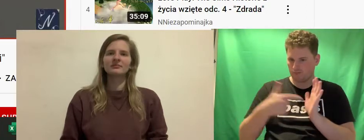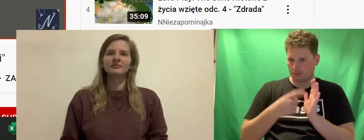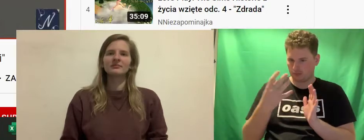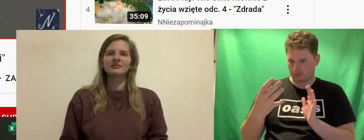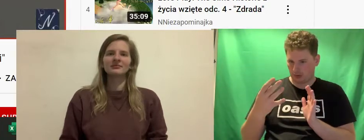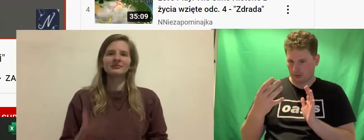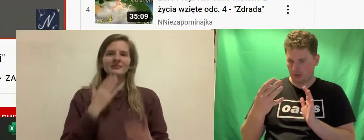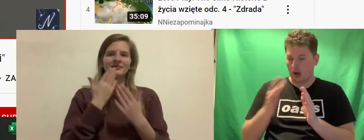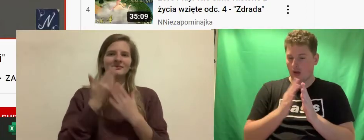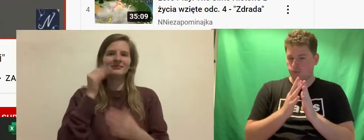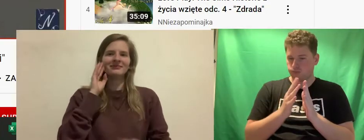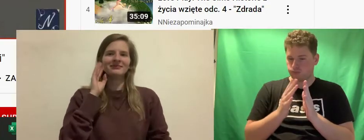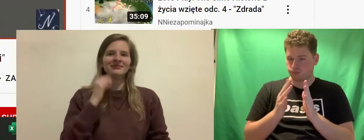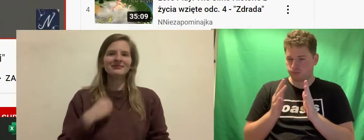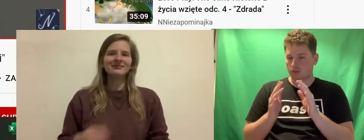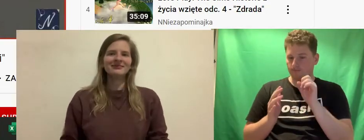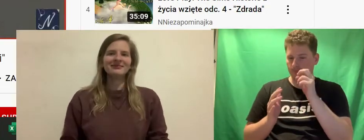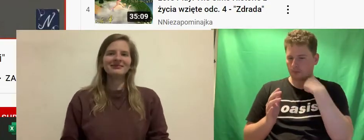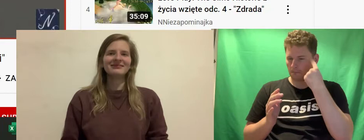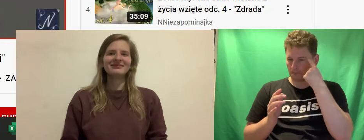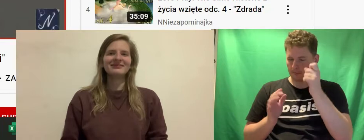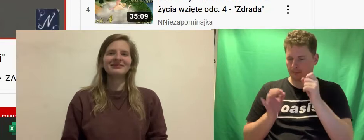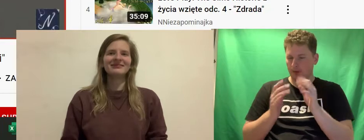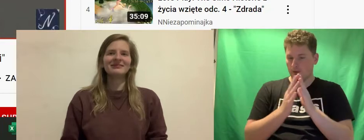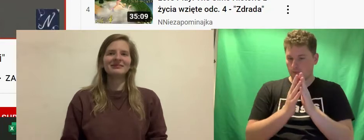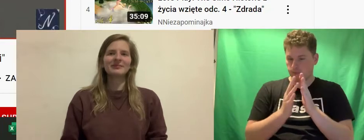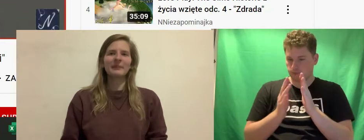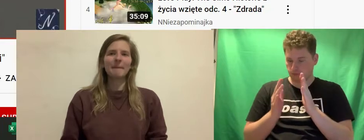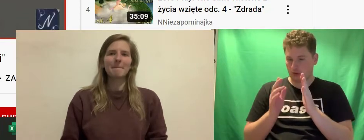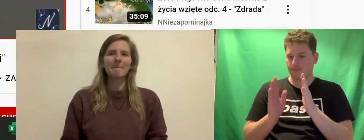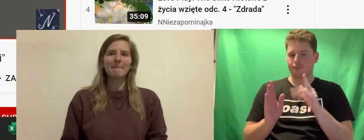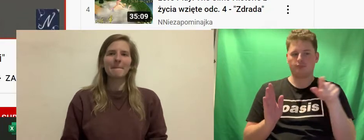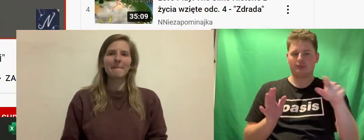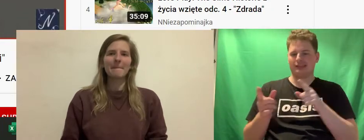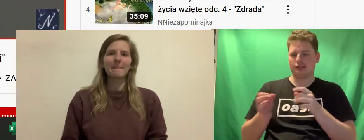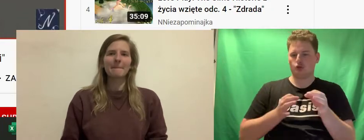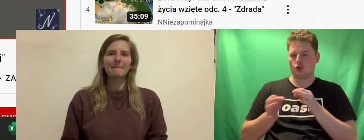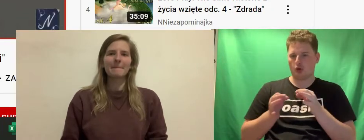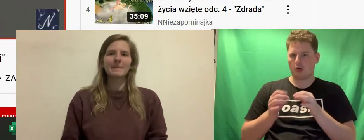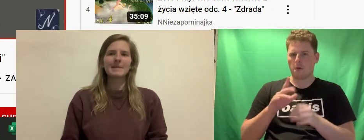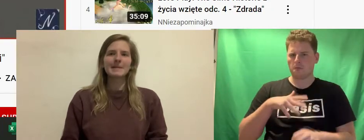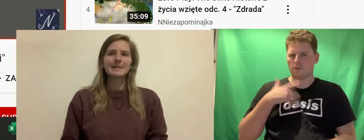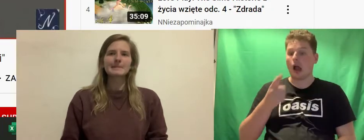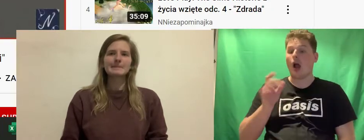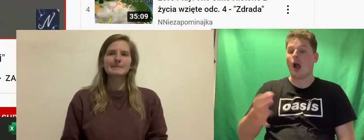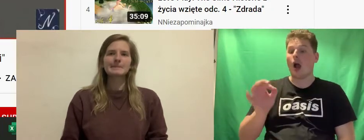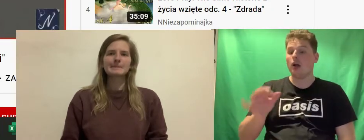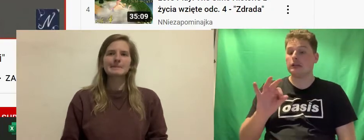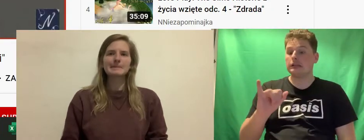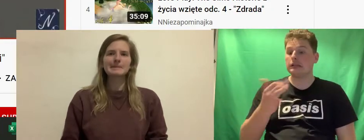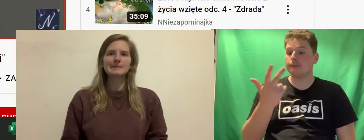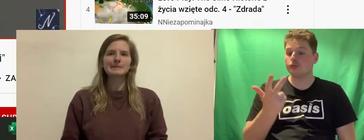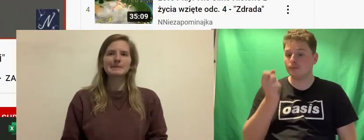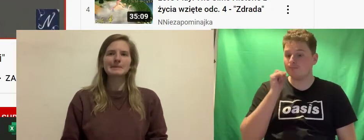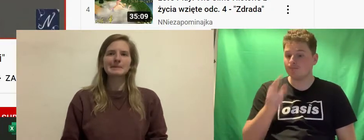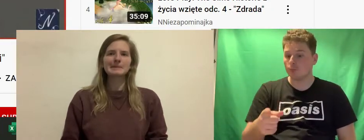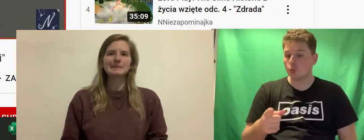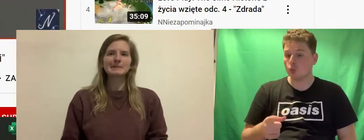A: right? K: I don't remember A: I remember! I'm not wrong! and I will remember that Sims 3 also has a story!